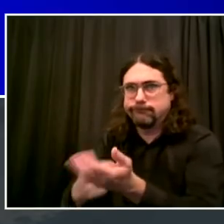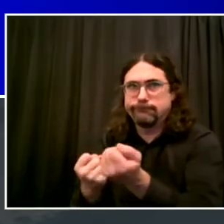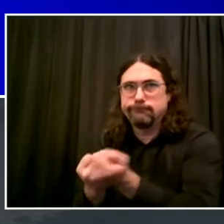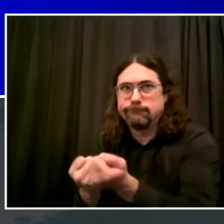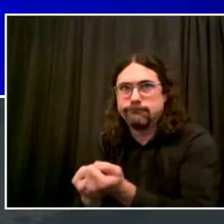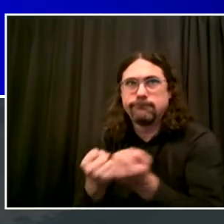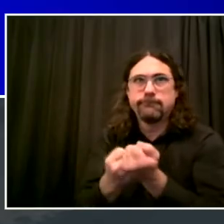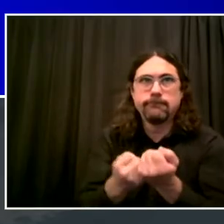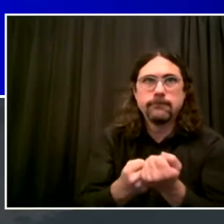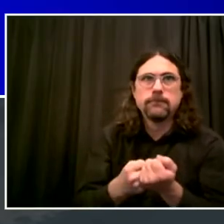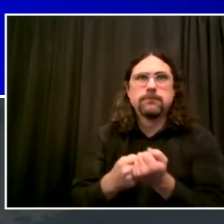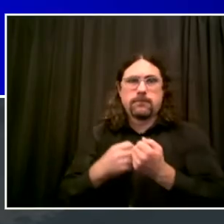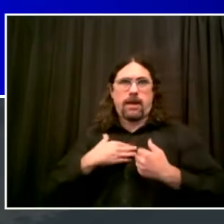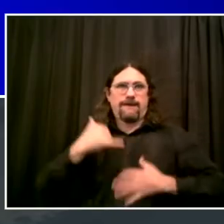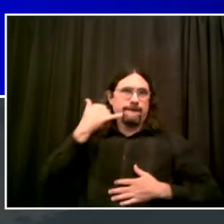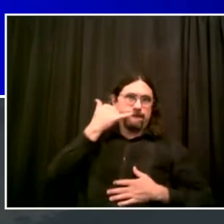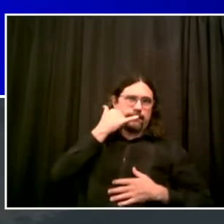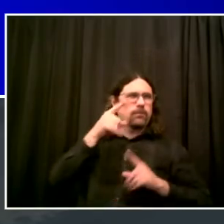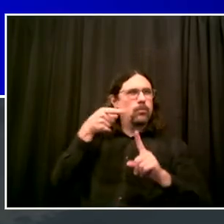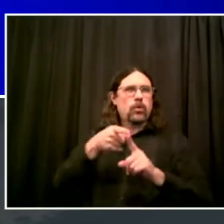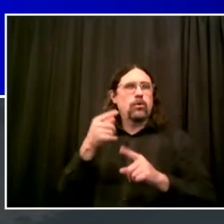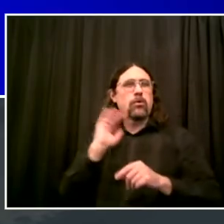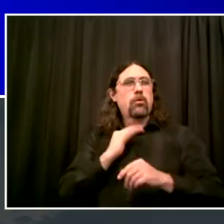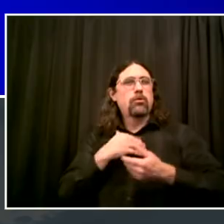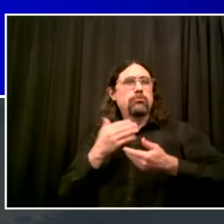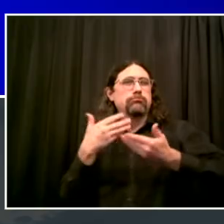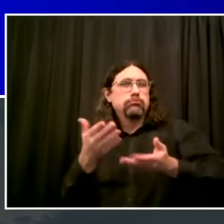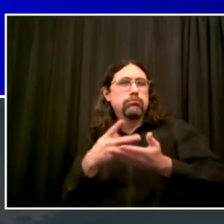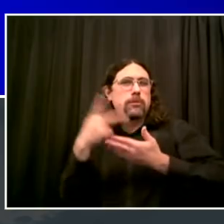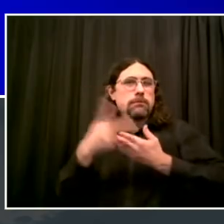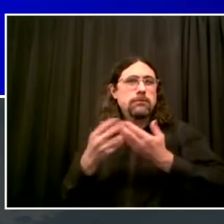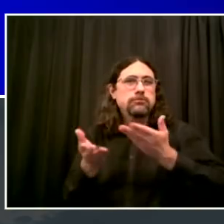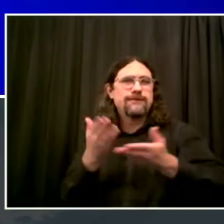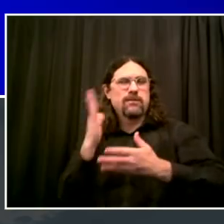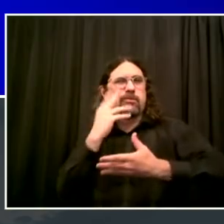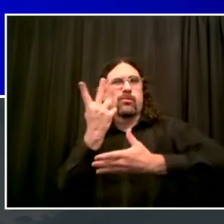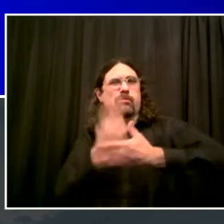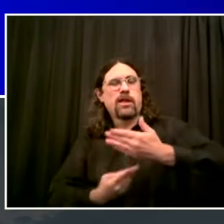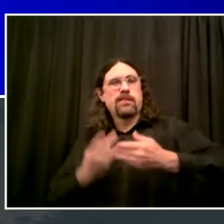BUSINESSES TO CHECK IN AND MAKE SURE THEY GET WHAT KIND OF HELP THAT THEY